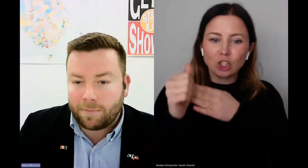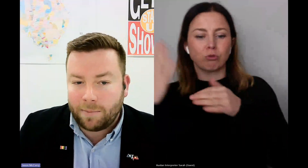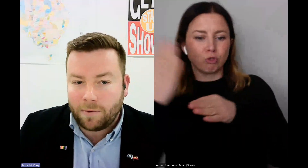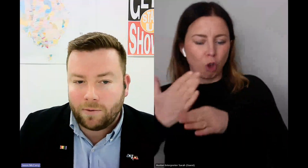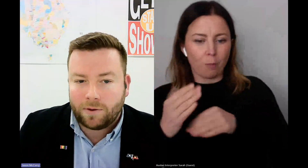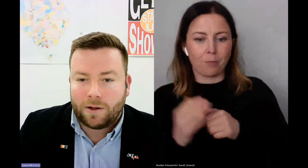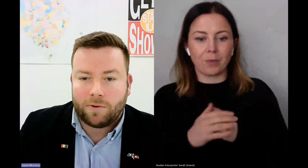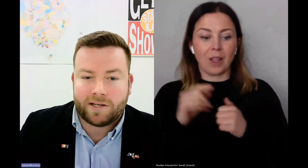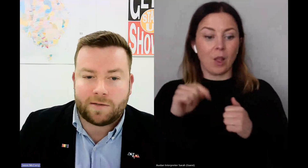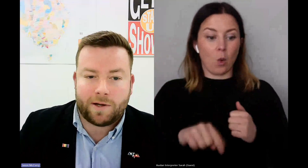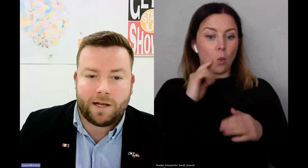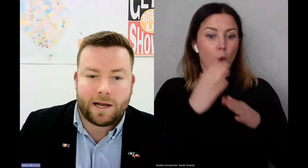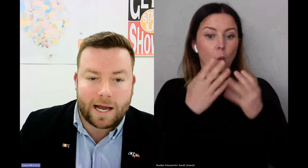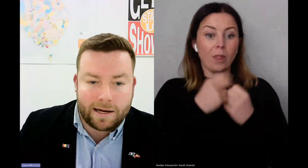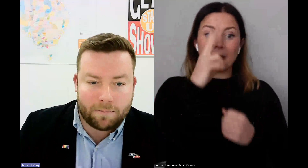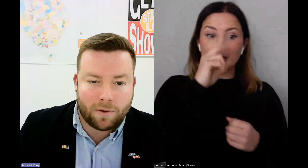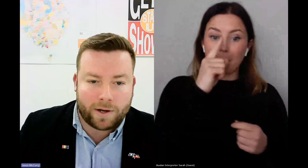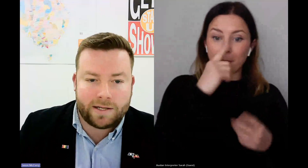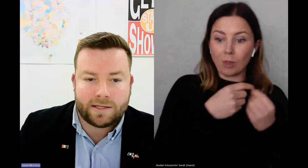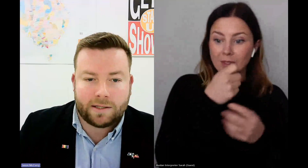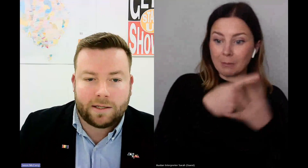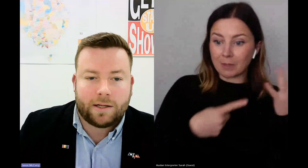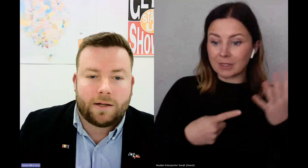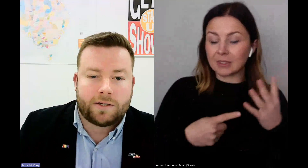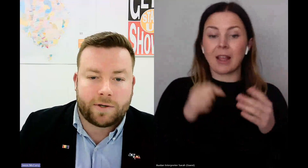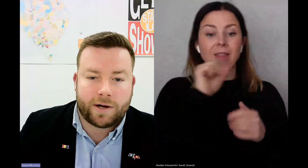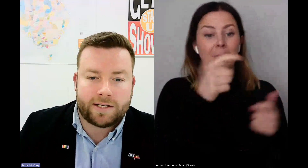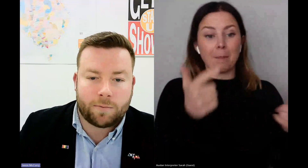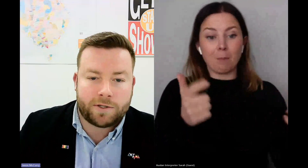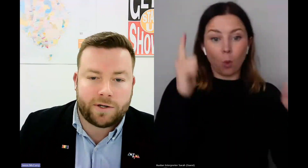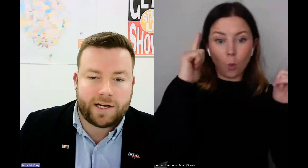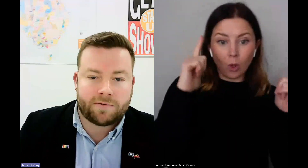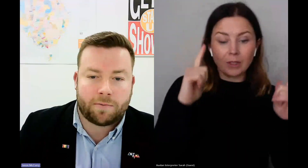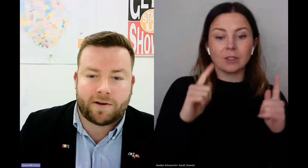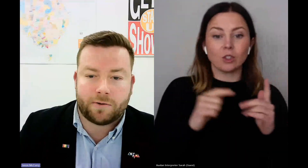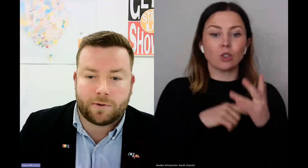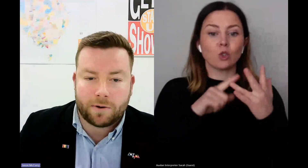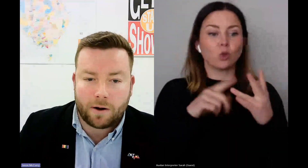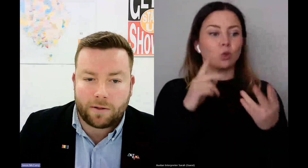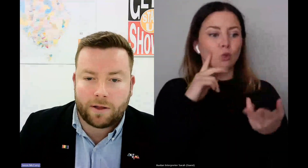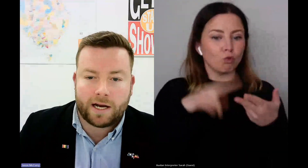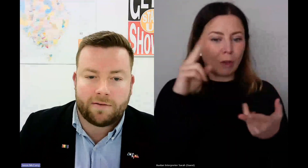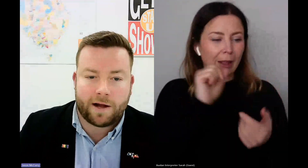young people with disability and employers to increase opportunities for professional growth and